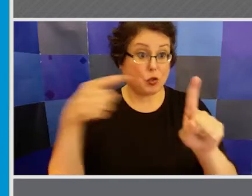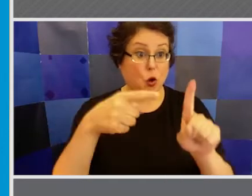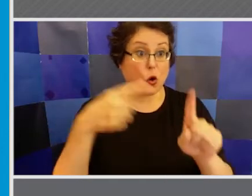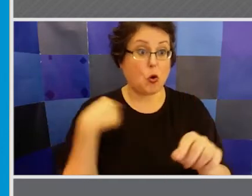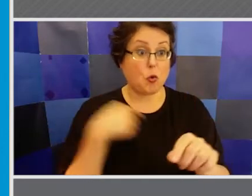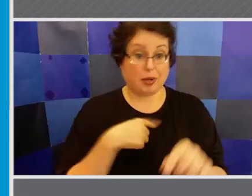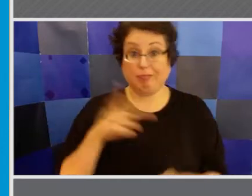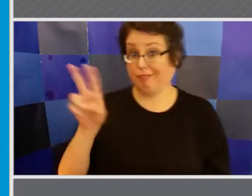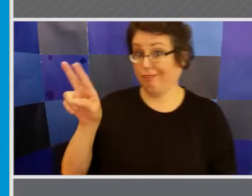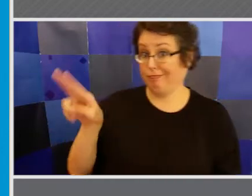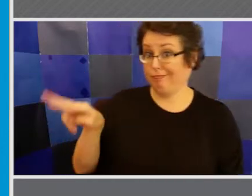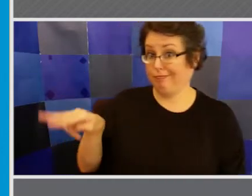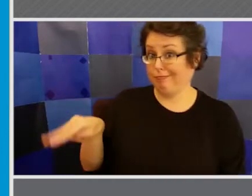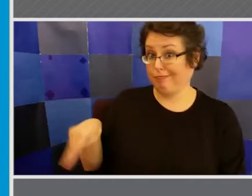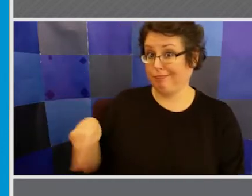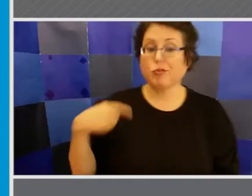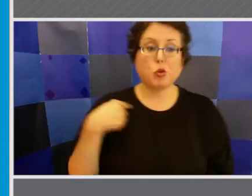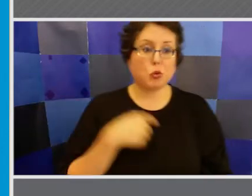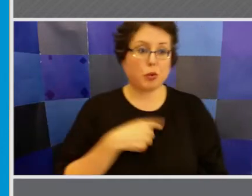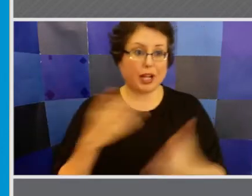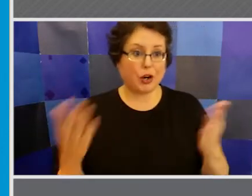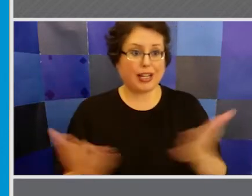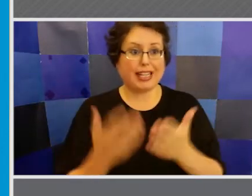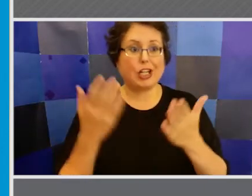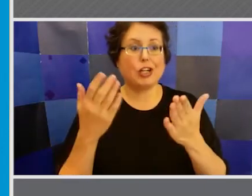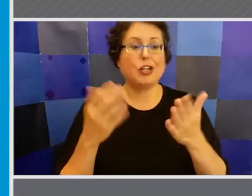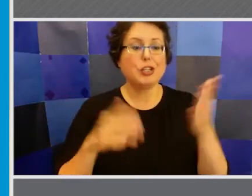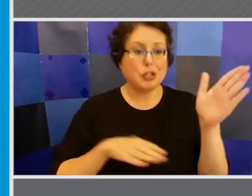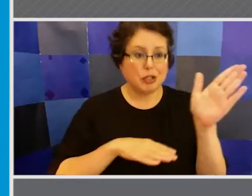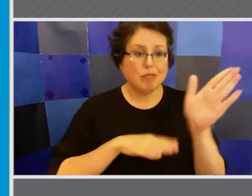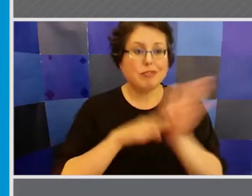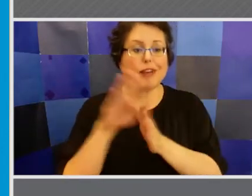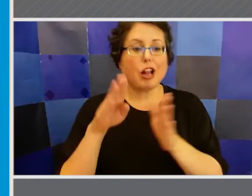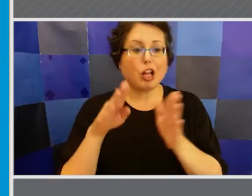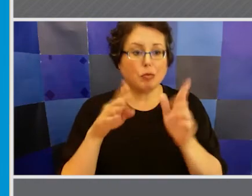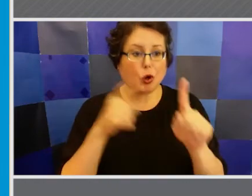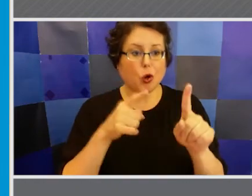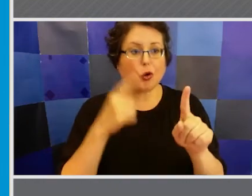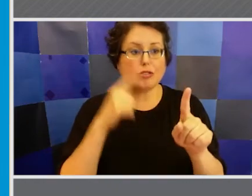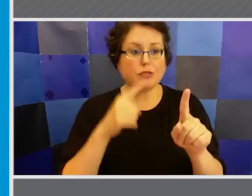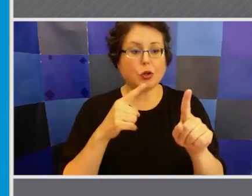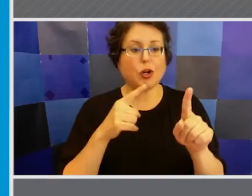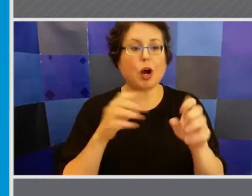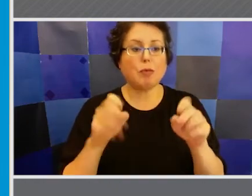economic development goals which is designed to create city of inclusive opportunity for residents stakeholders and communities.